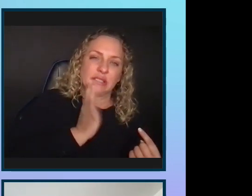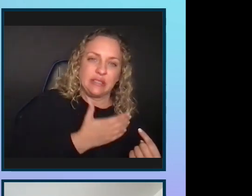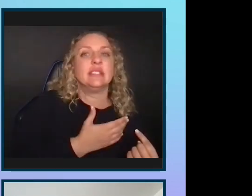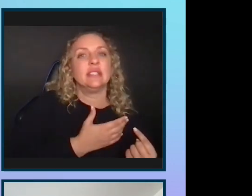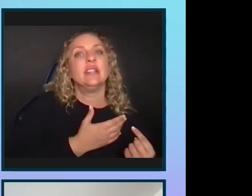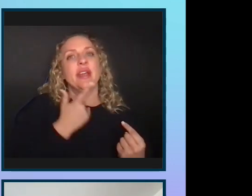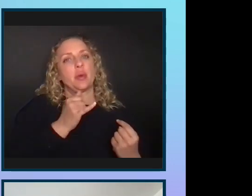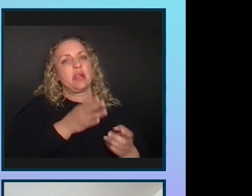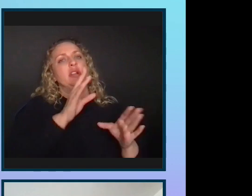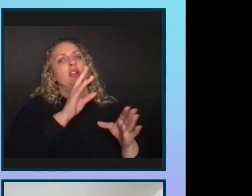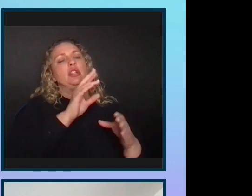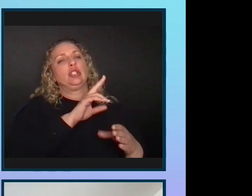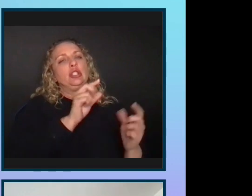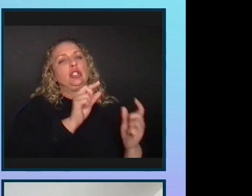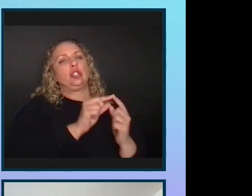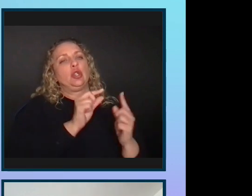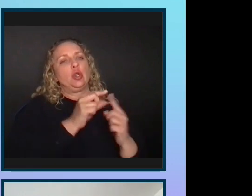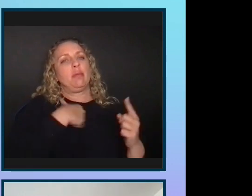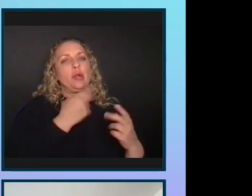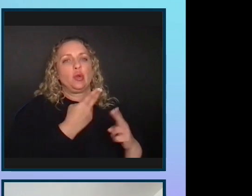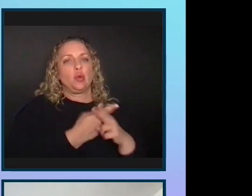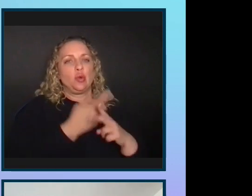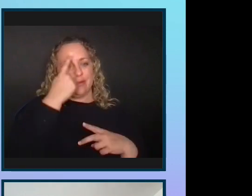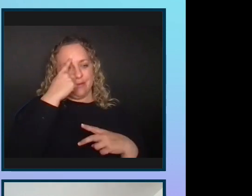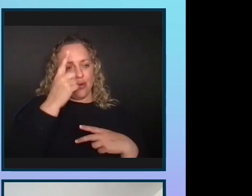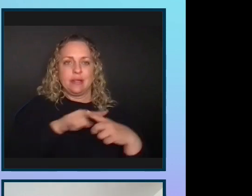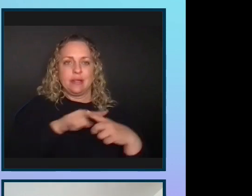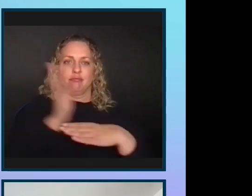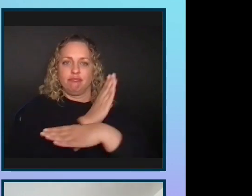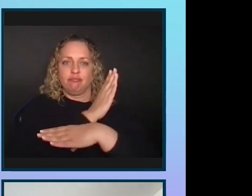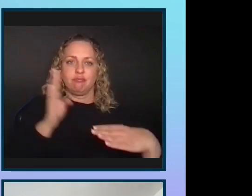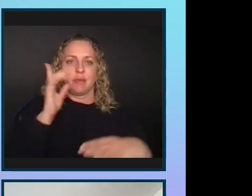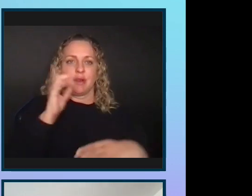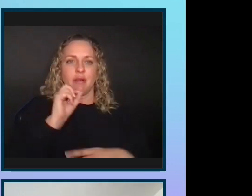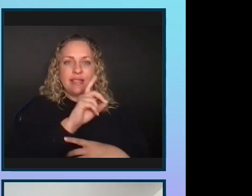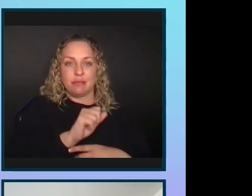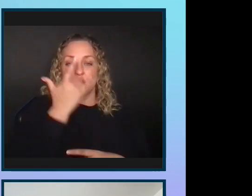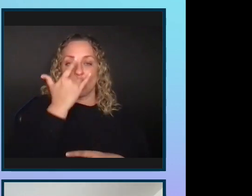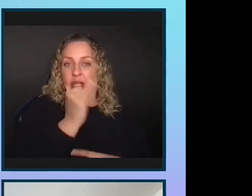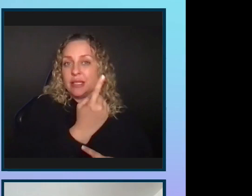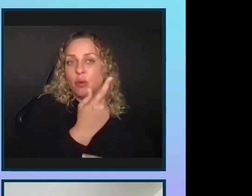to encompass a wide range of different disabilities. It can look like someone who has ADHD